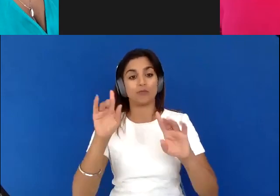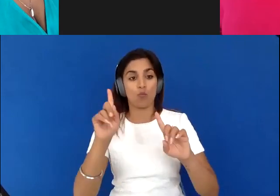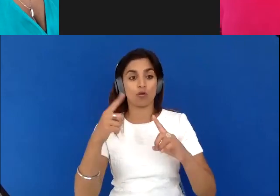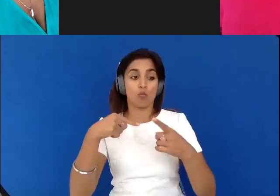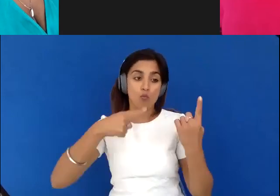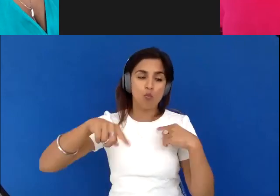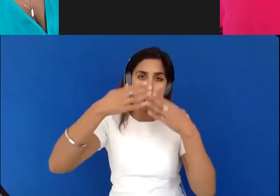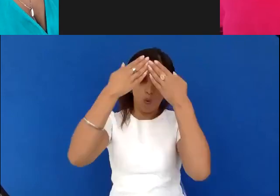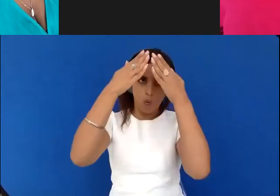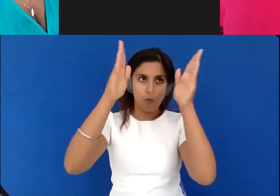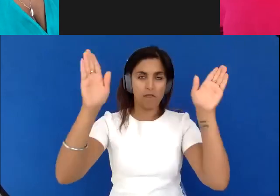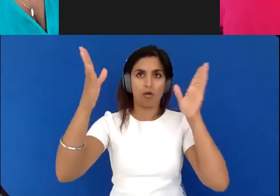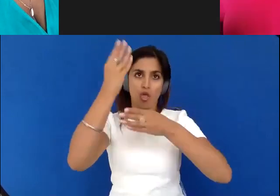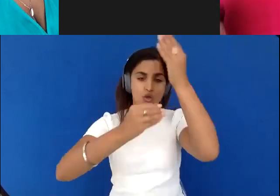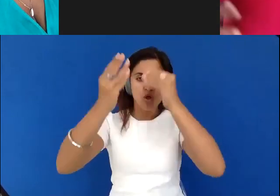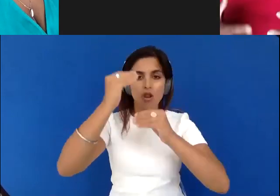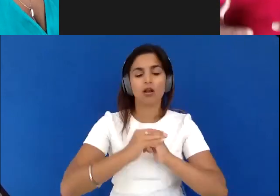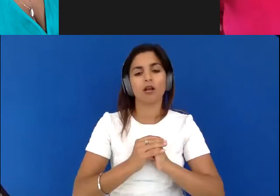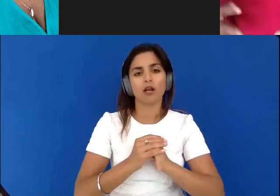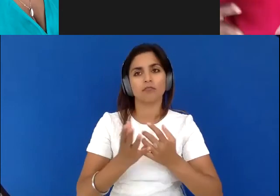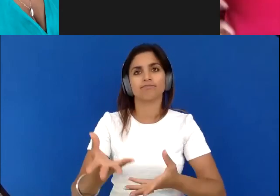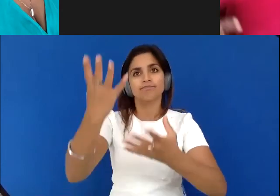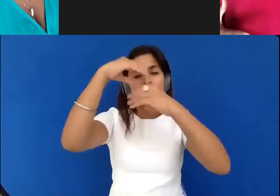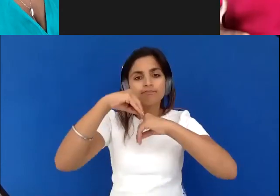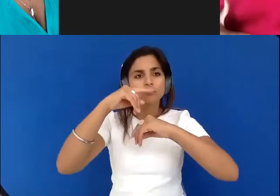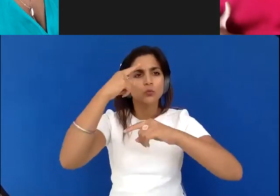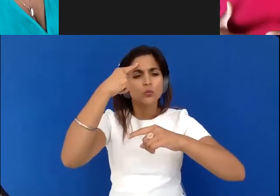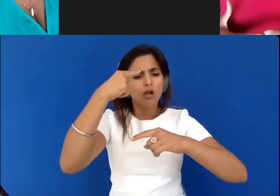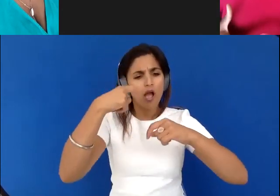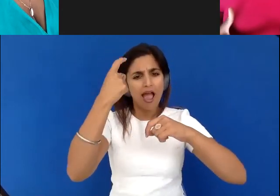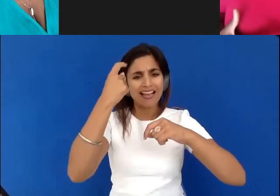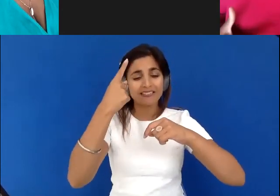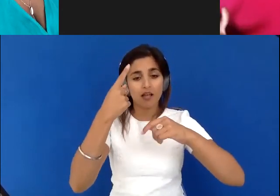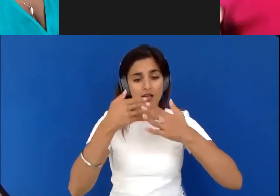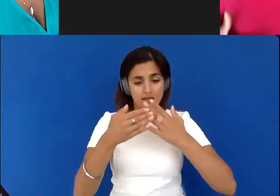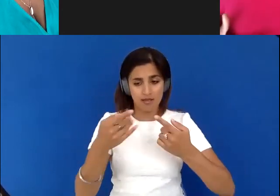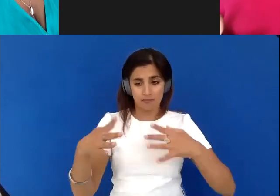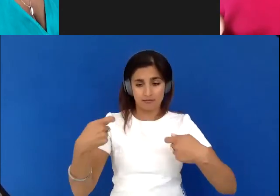unpicking ideas that we even as marginalized people feel are fact and true